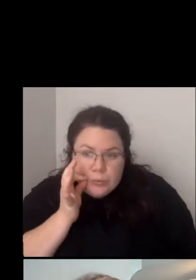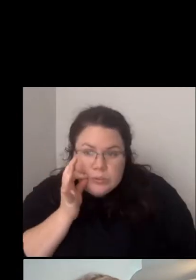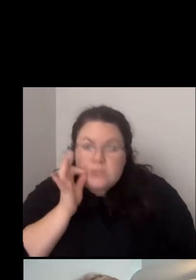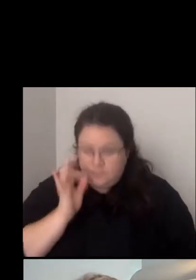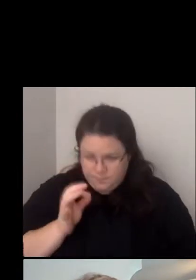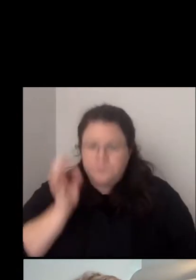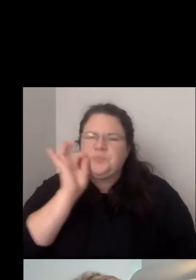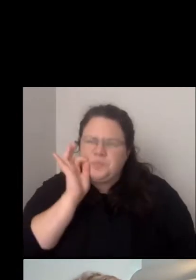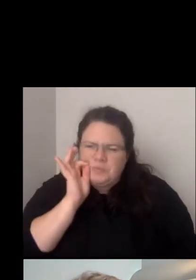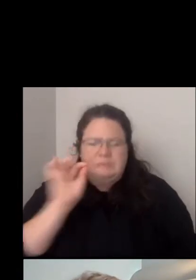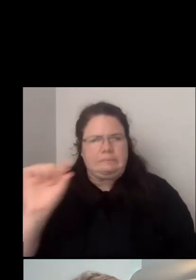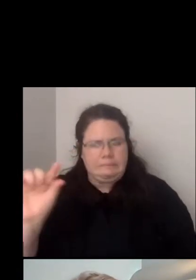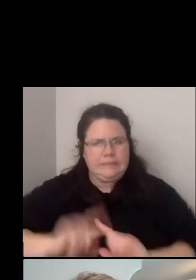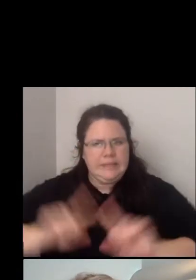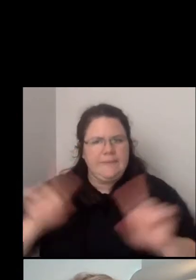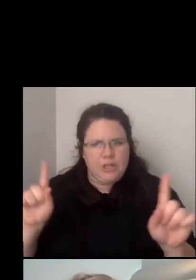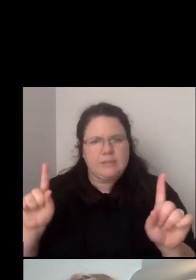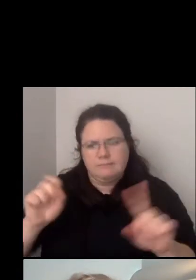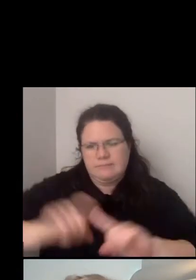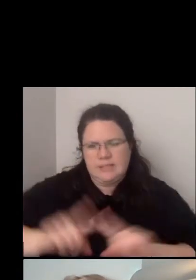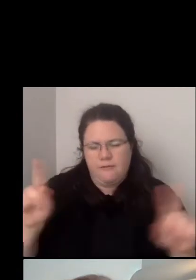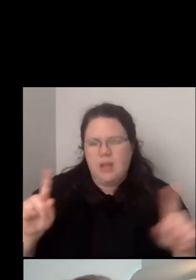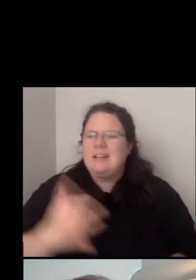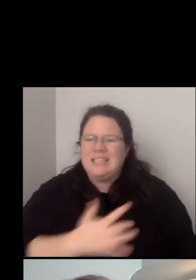Fruit's a little bit different. We -- we usually don't like big seeds in fruit.